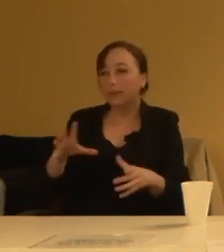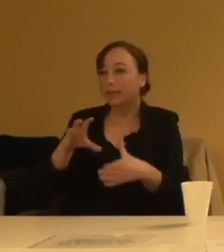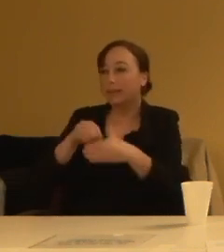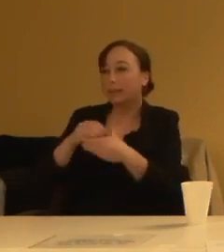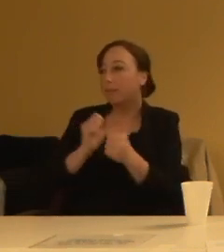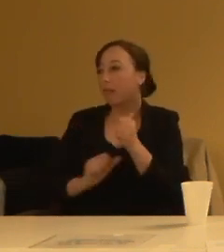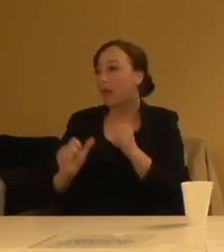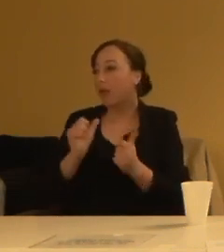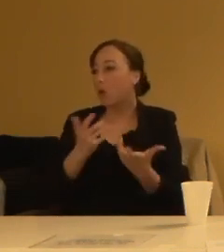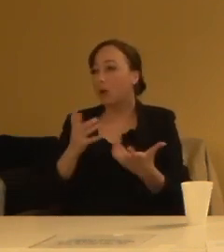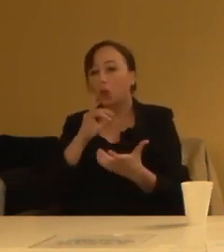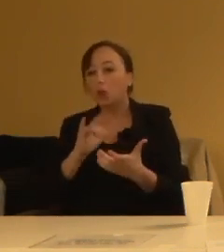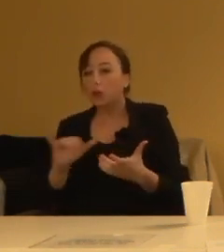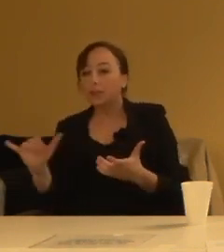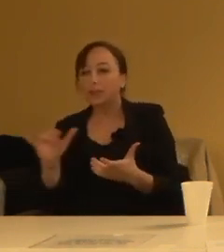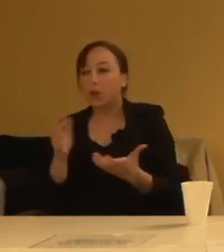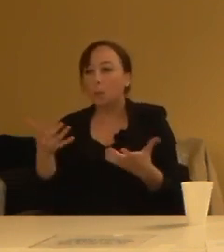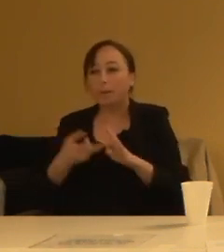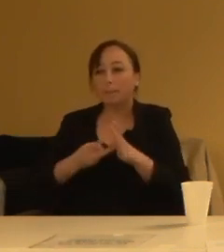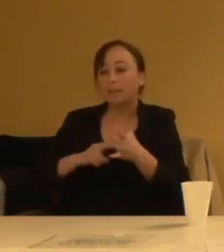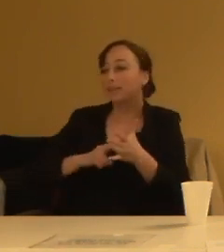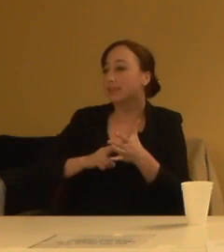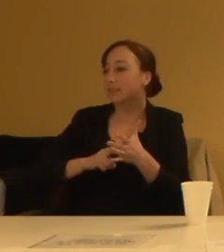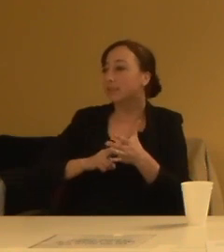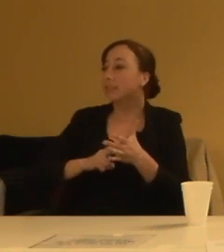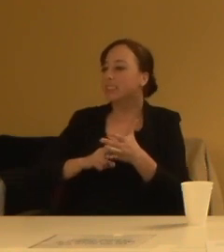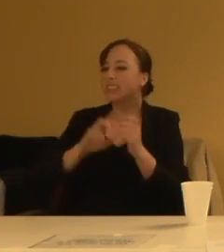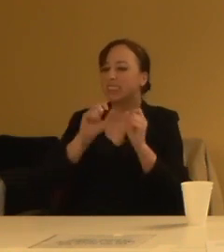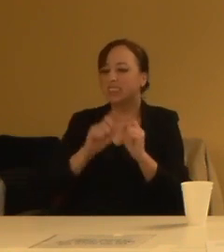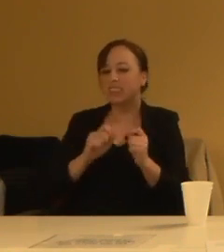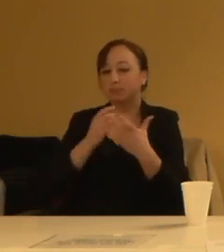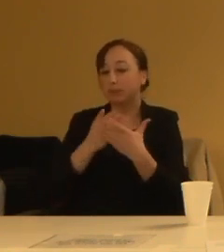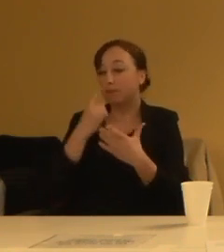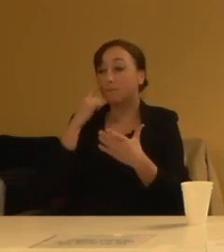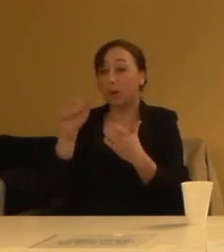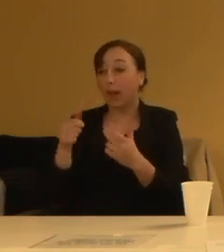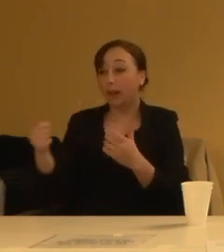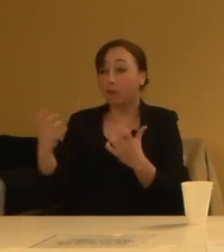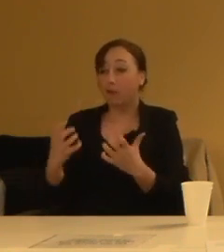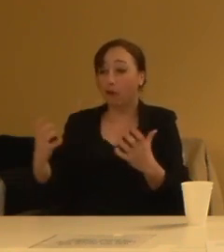you know, span all sorts of audiences. And the only way that they can truly do that is if they do